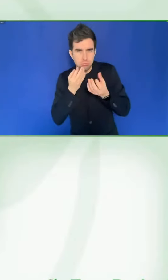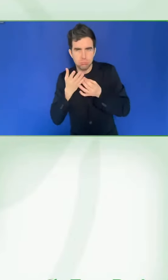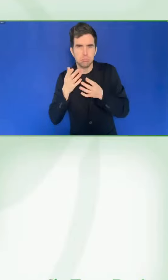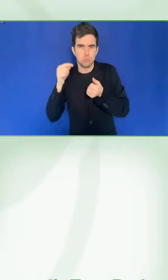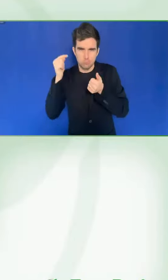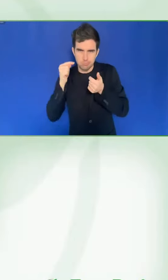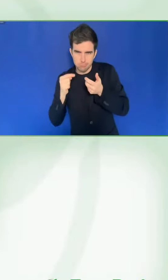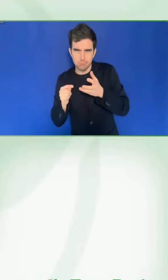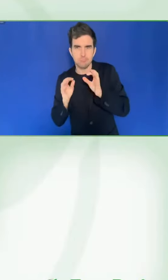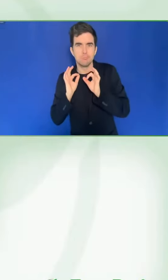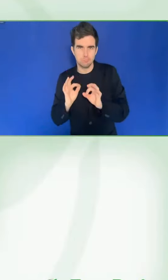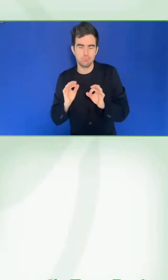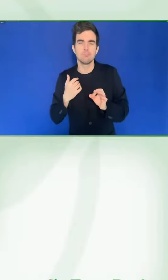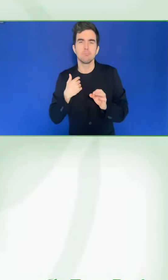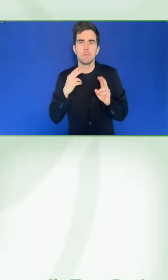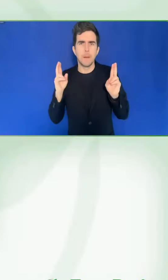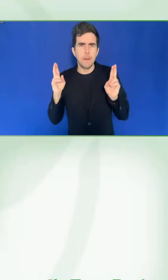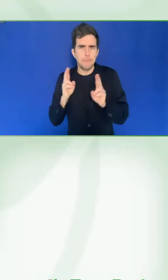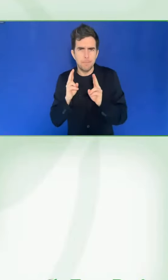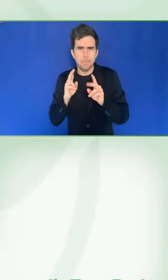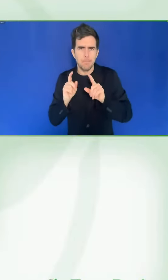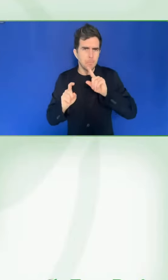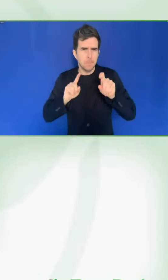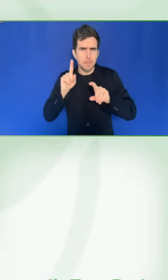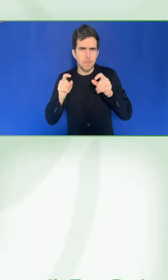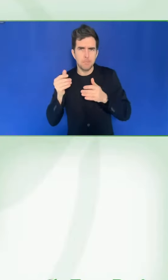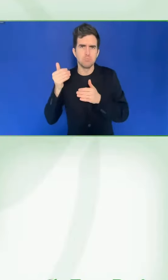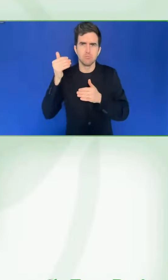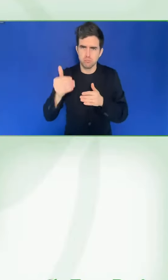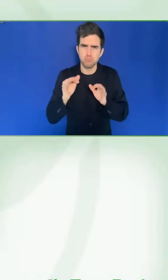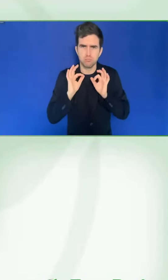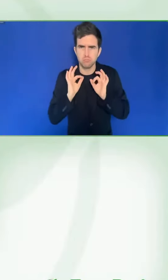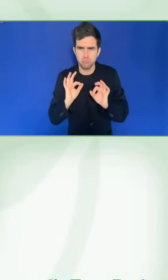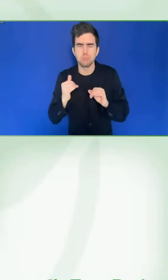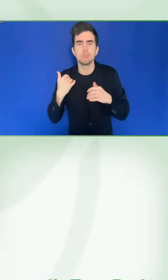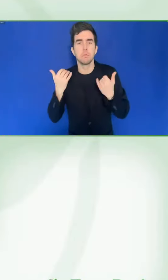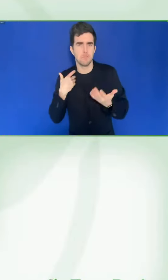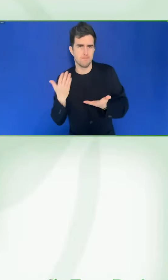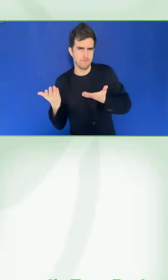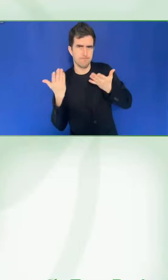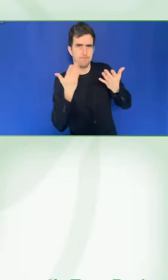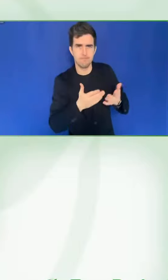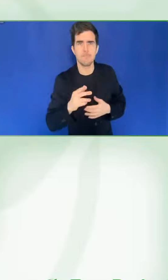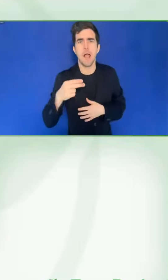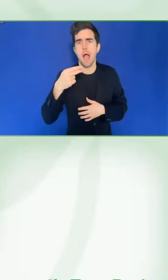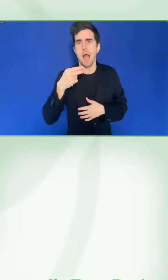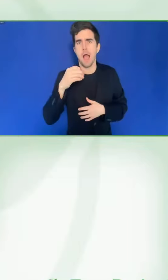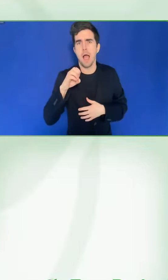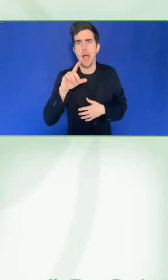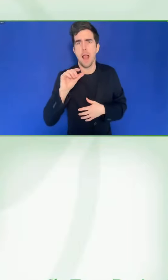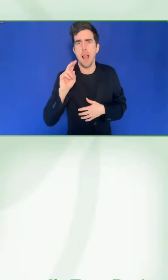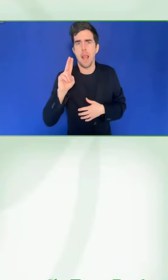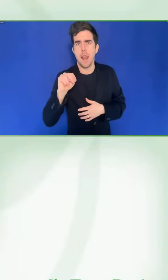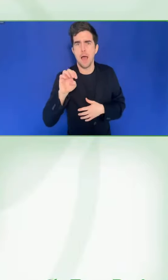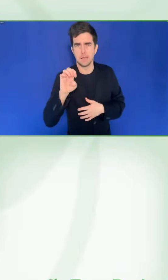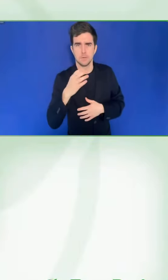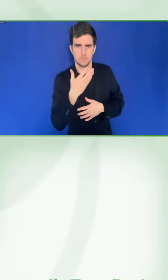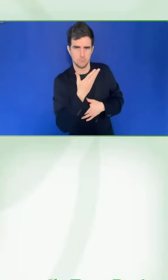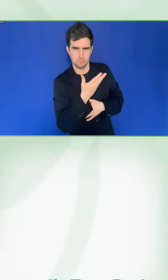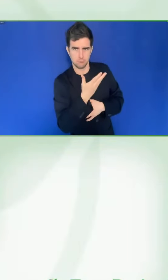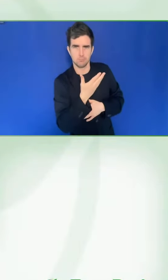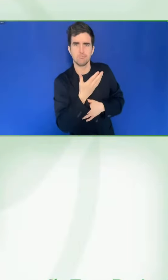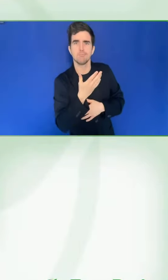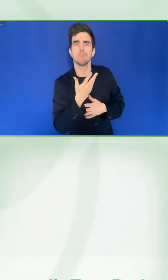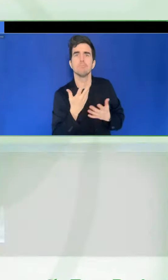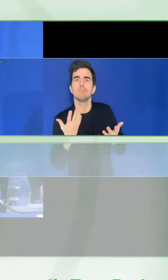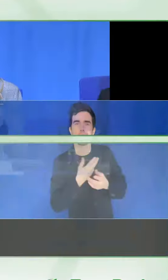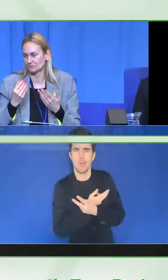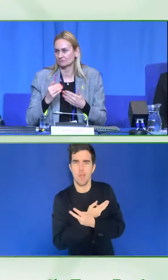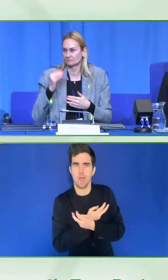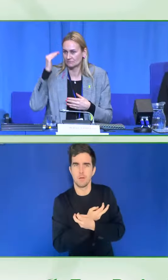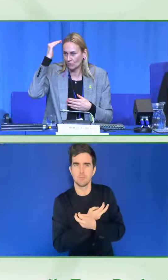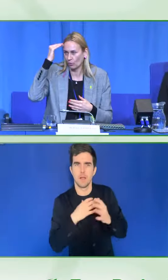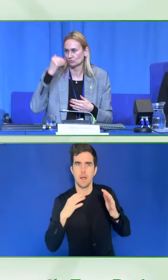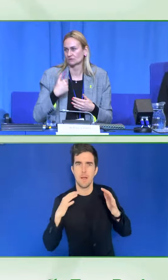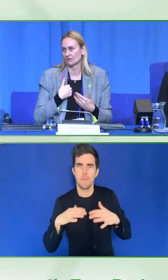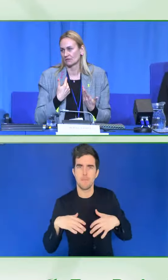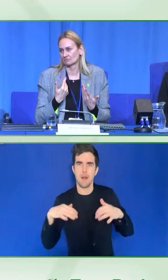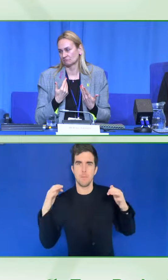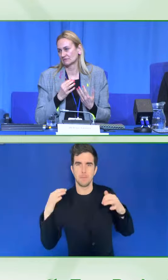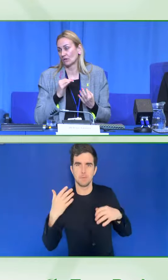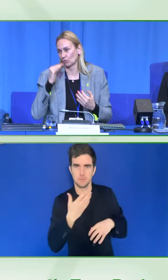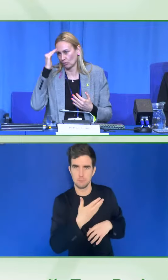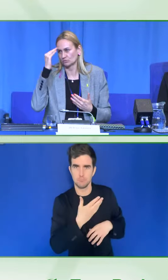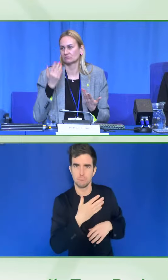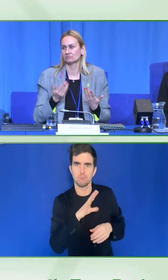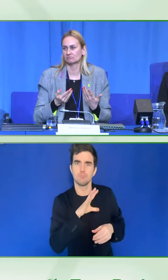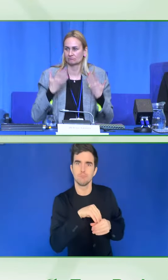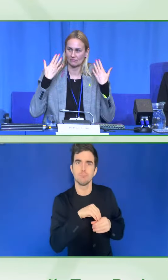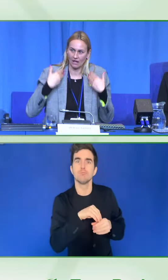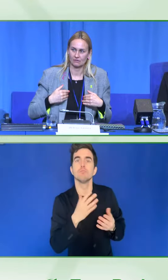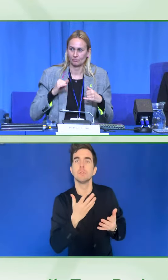Then, I will show you one more video.